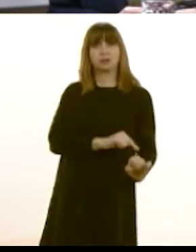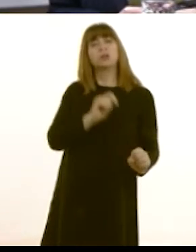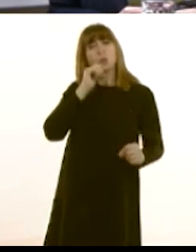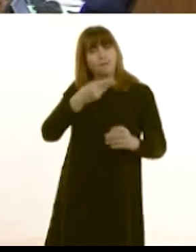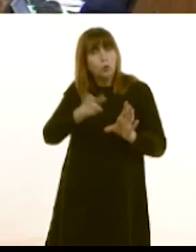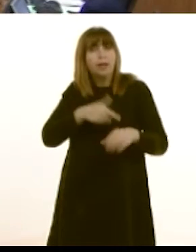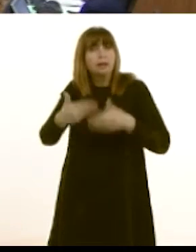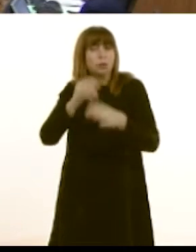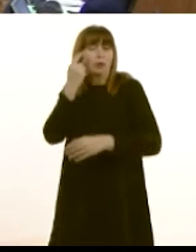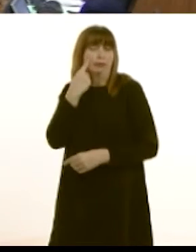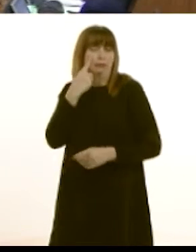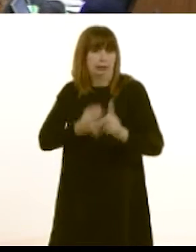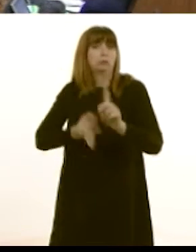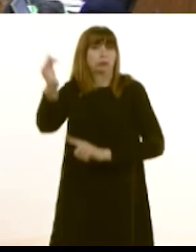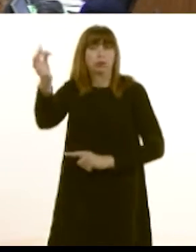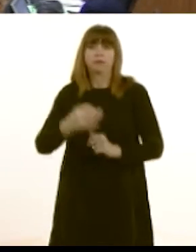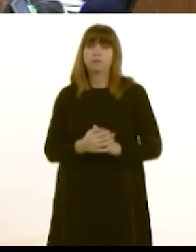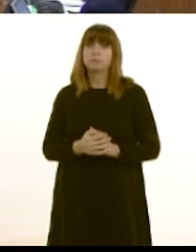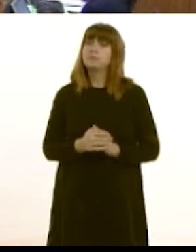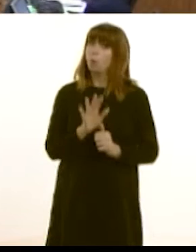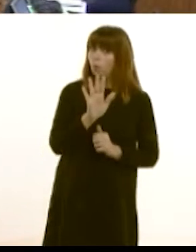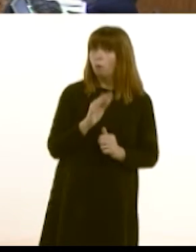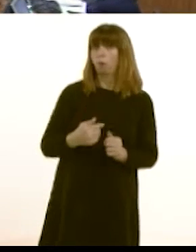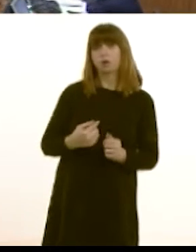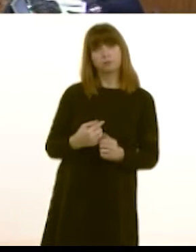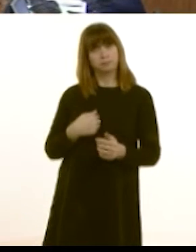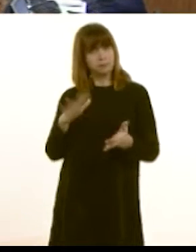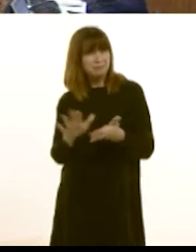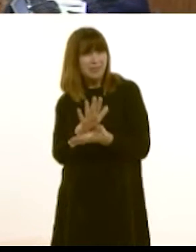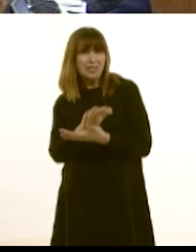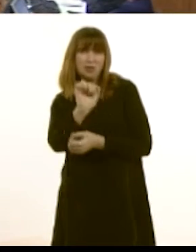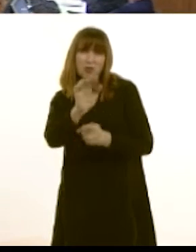Kirsty Williams: Well, Iím delighted, First Minister, that your children are making progress,